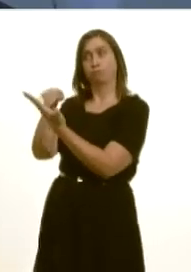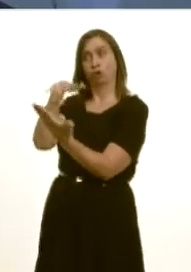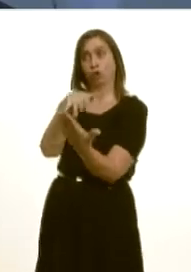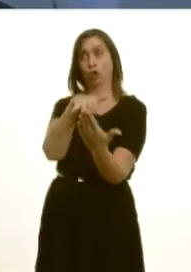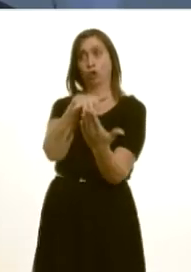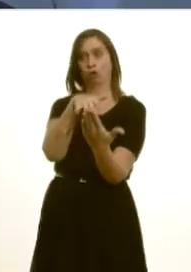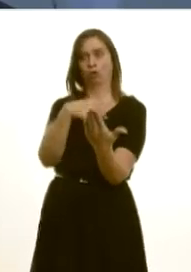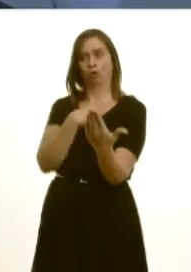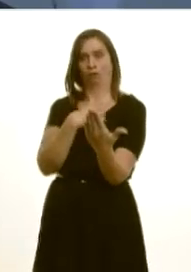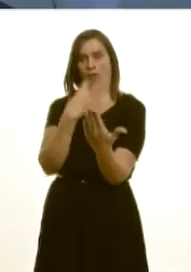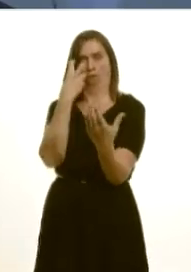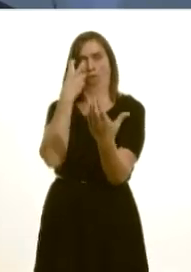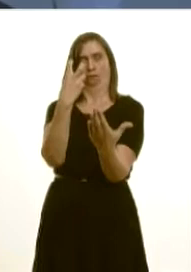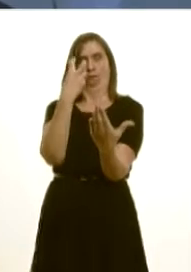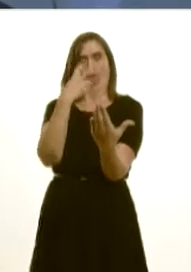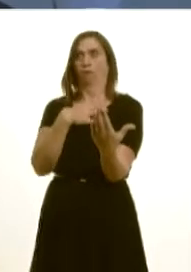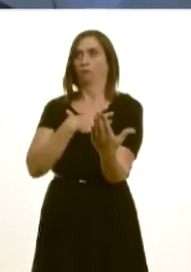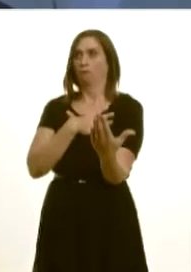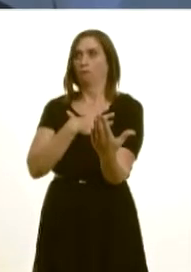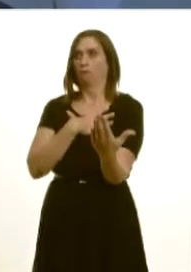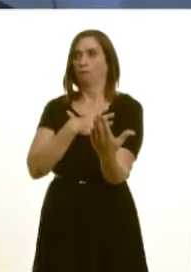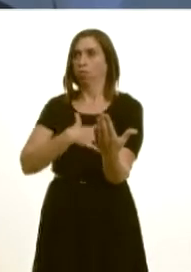disturbing for anyone with the interests of the Welsh NHS apart, is this: